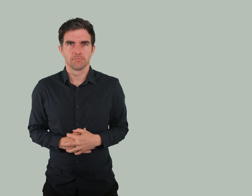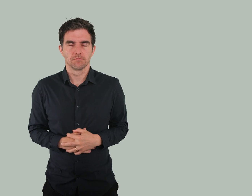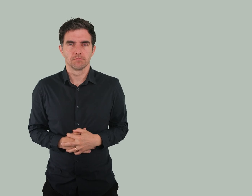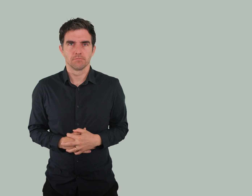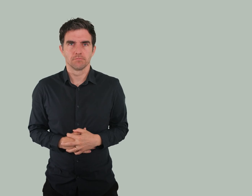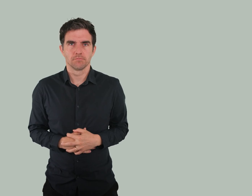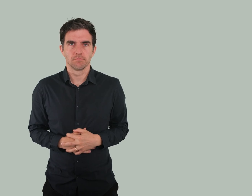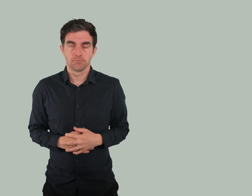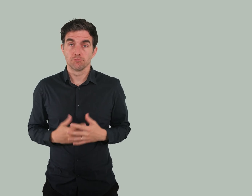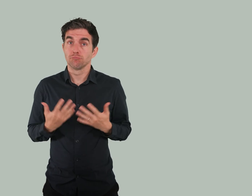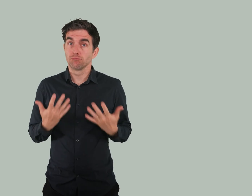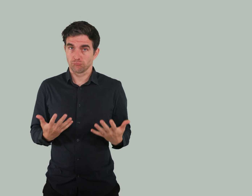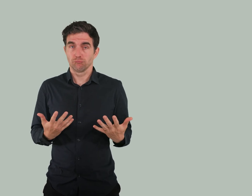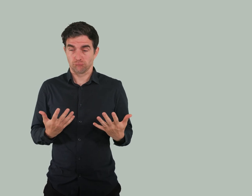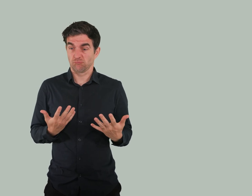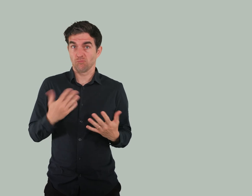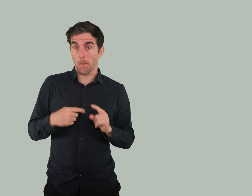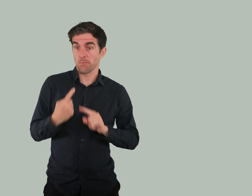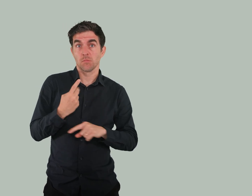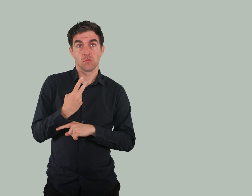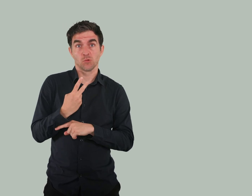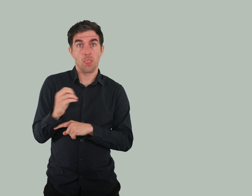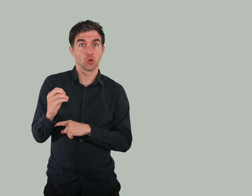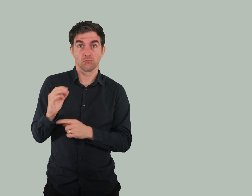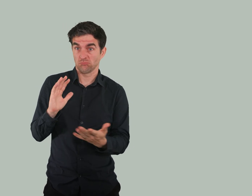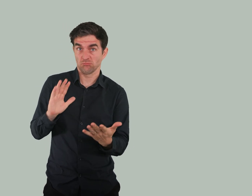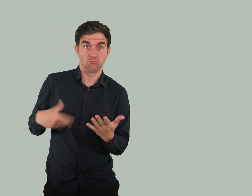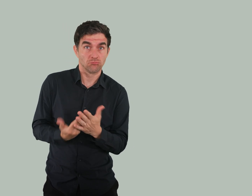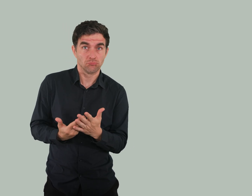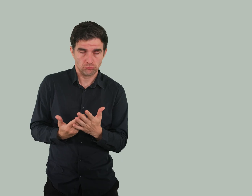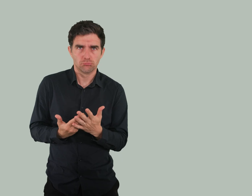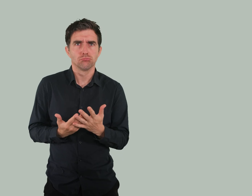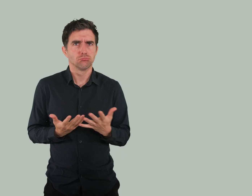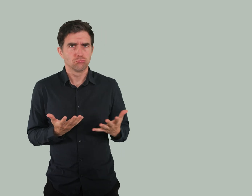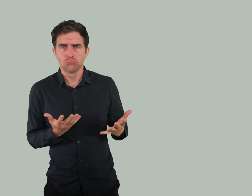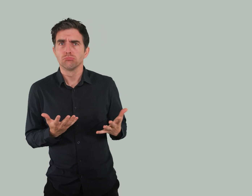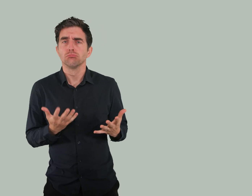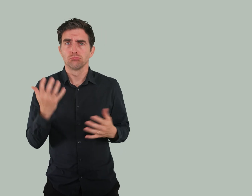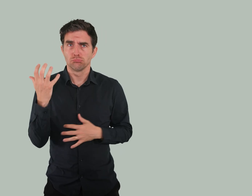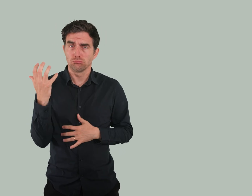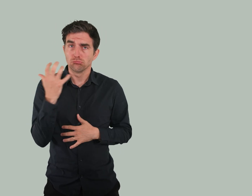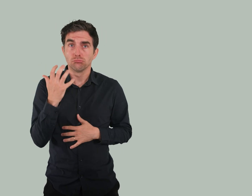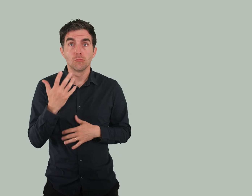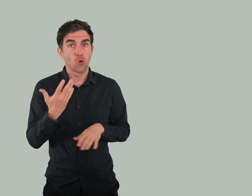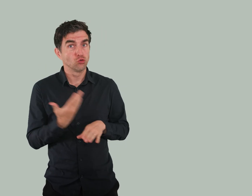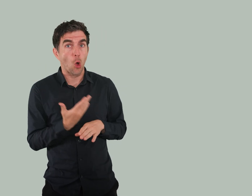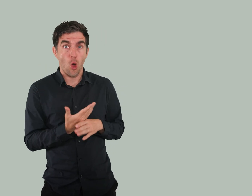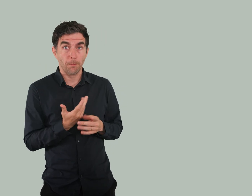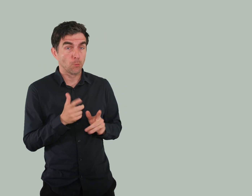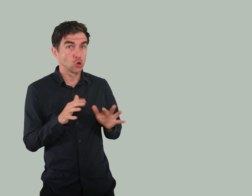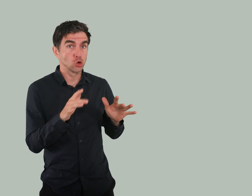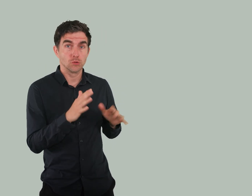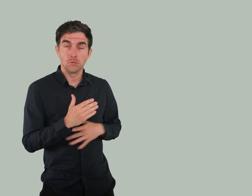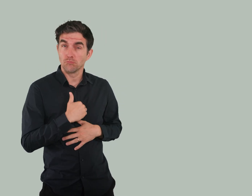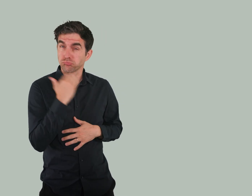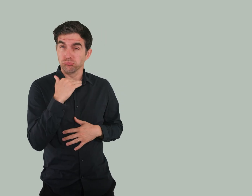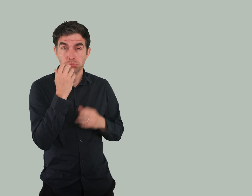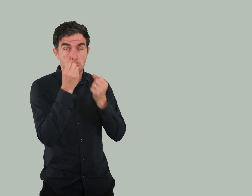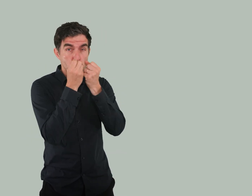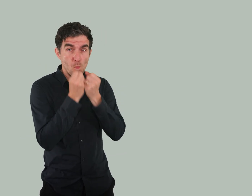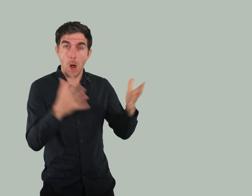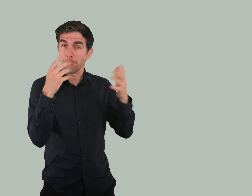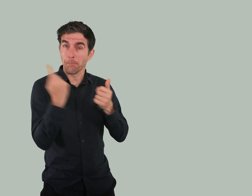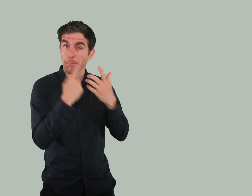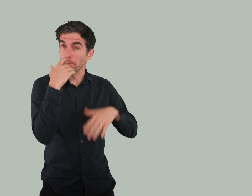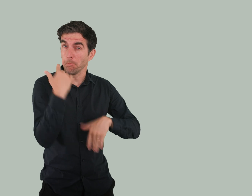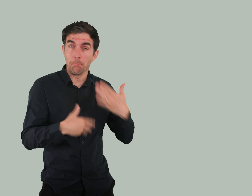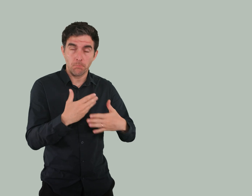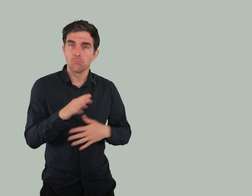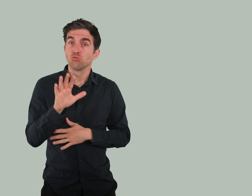217. The 21st century has seen a substantial jobs boom in Britain.